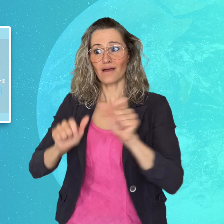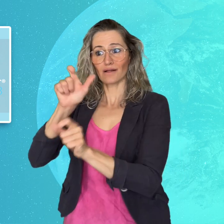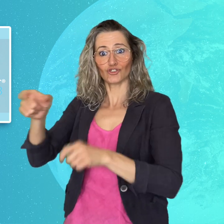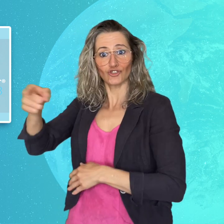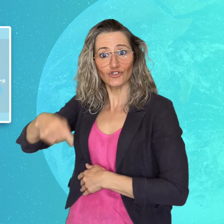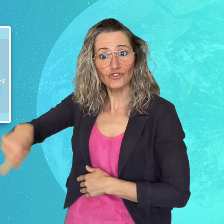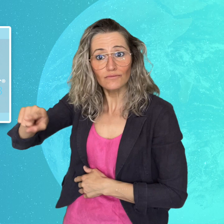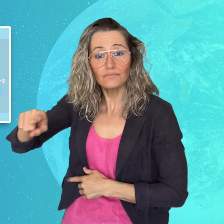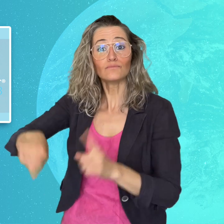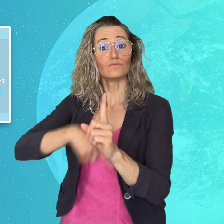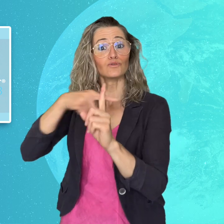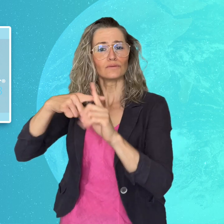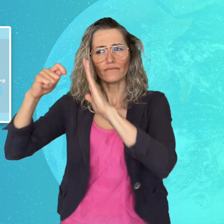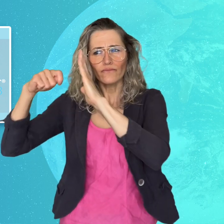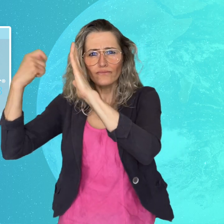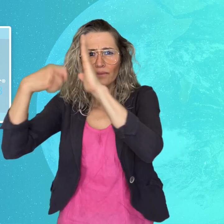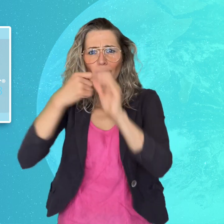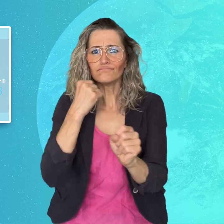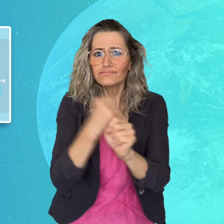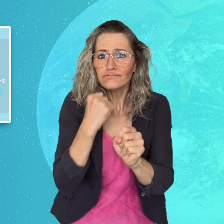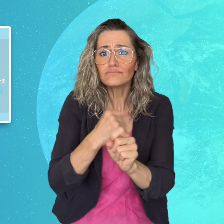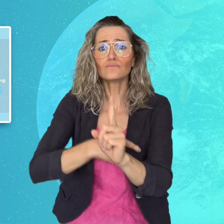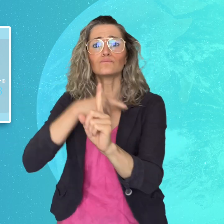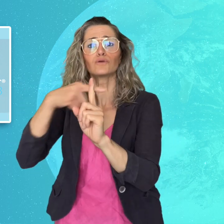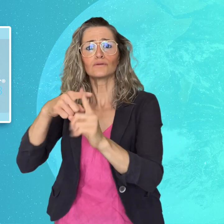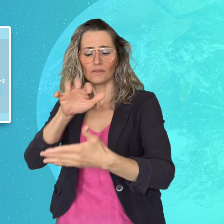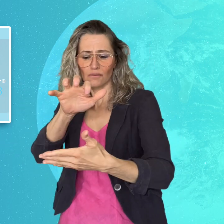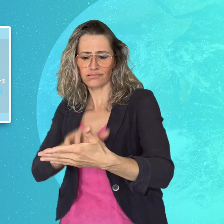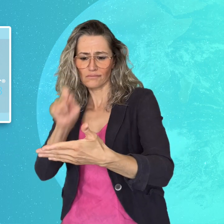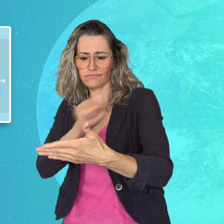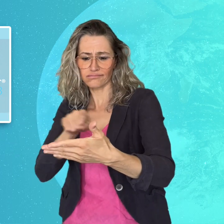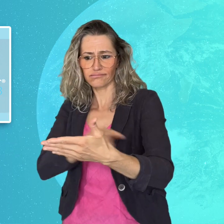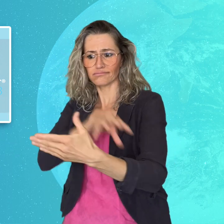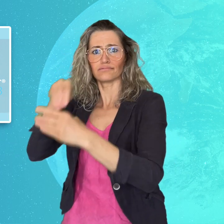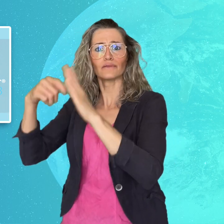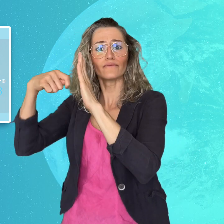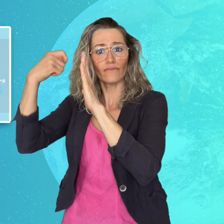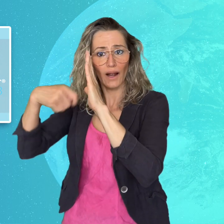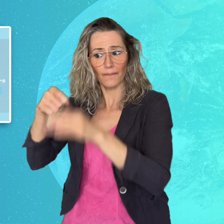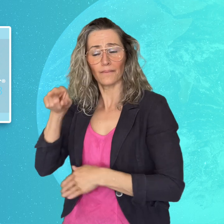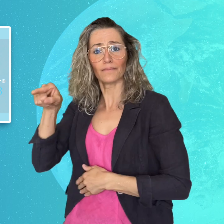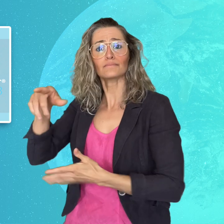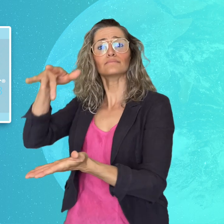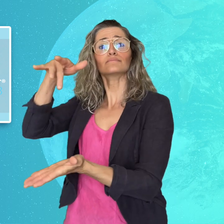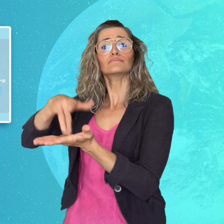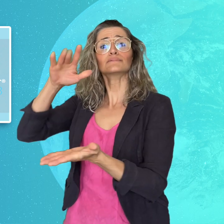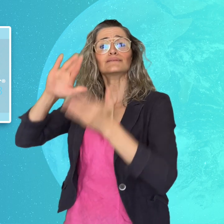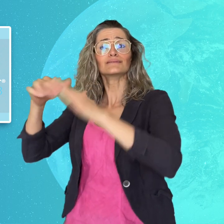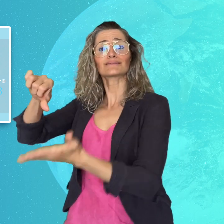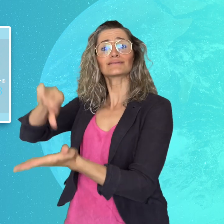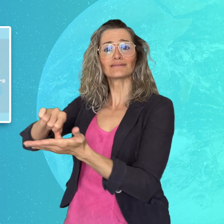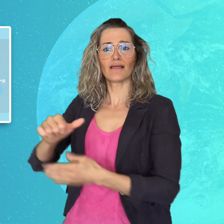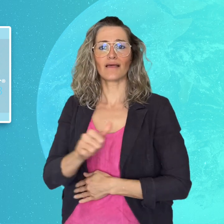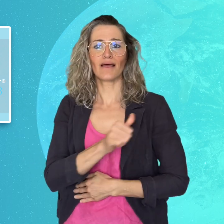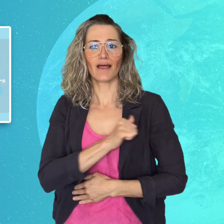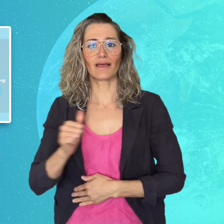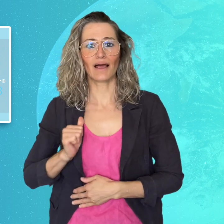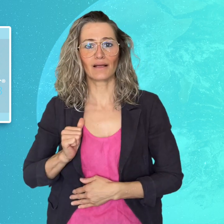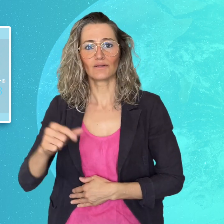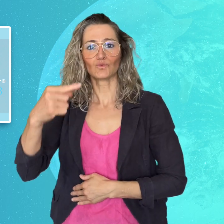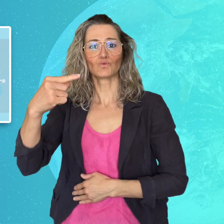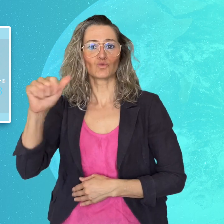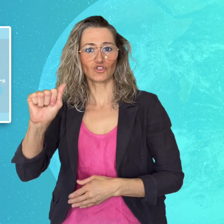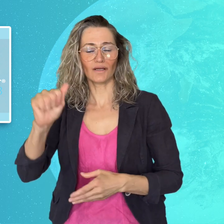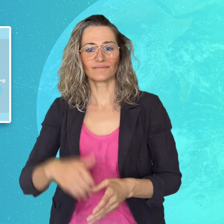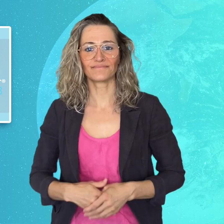filmmakers and screenwriters in Atlanta, Georgia. Deaf Talent